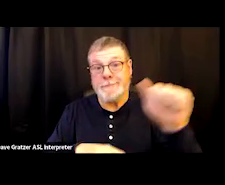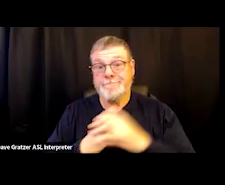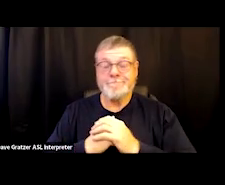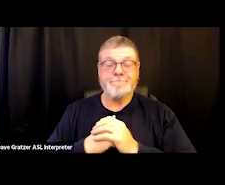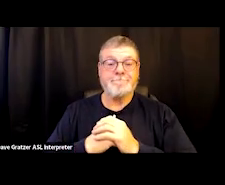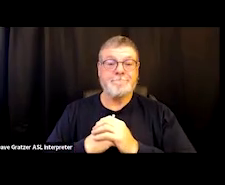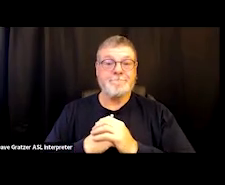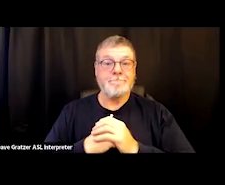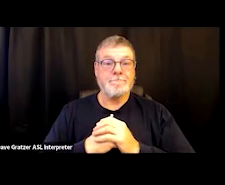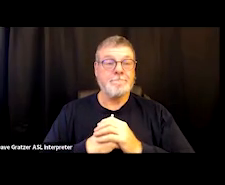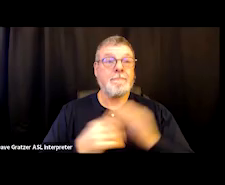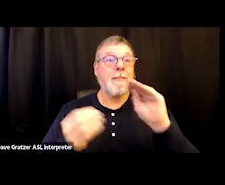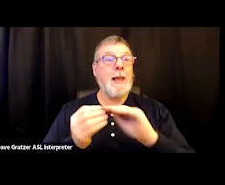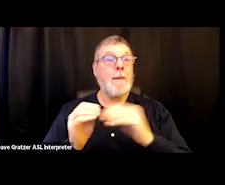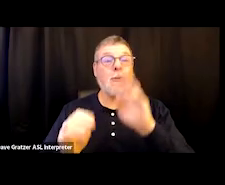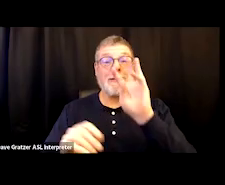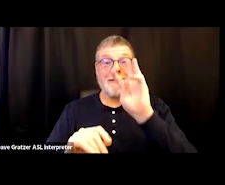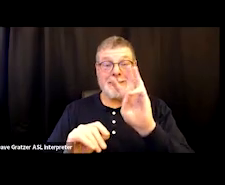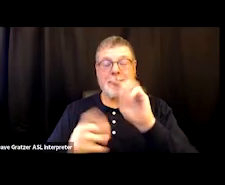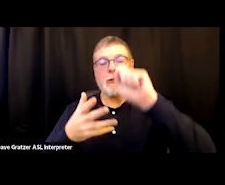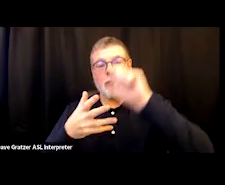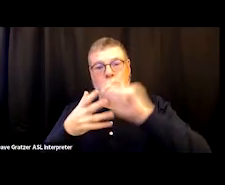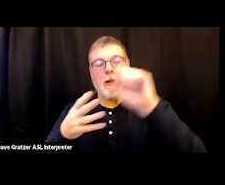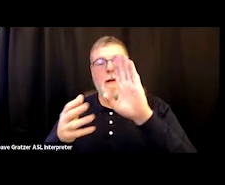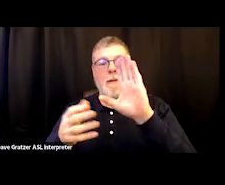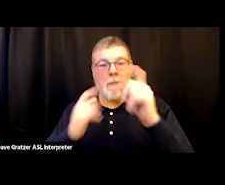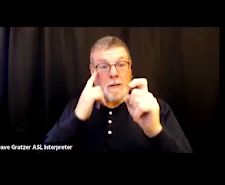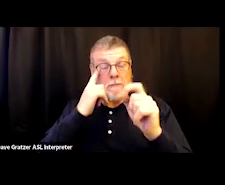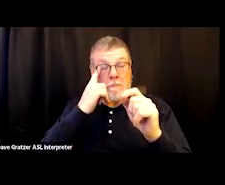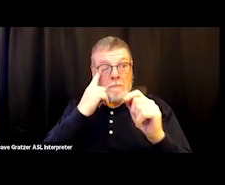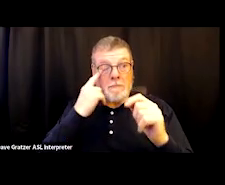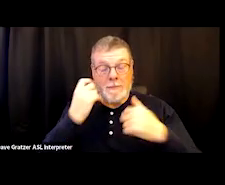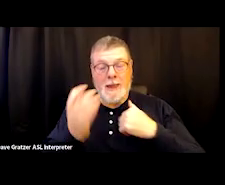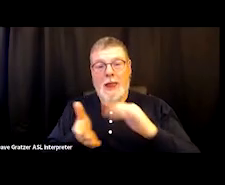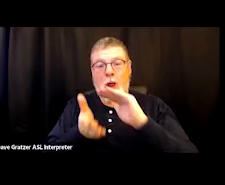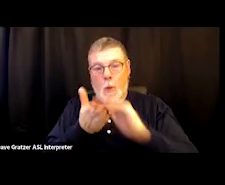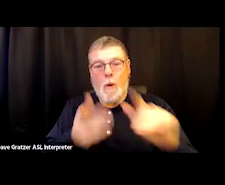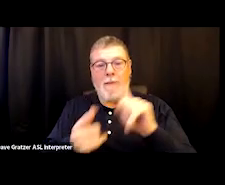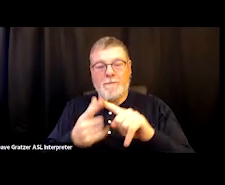So in section six, you'll want to check the box that indicates "I waive the right to a fee."